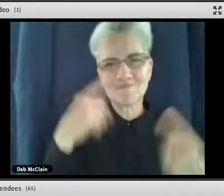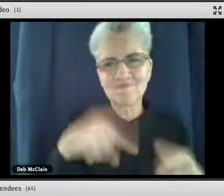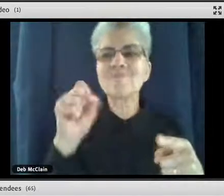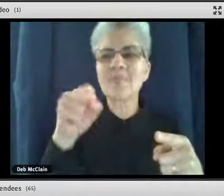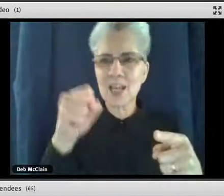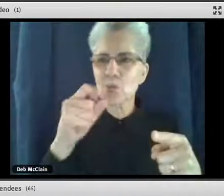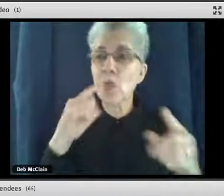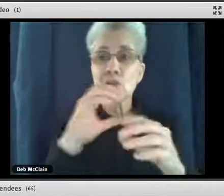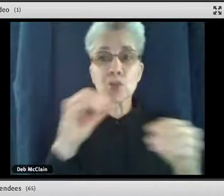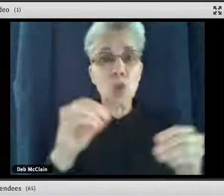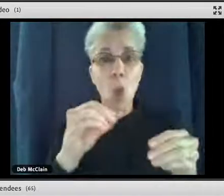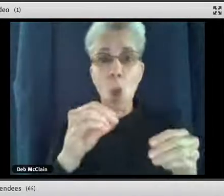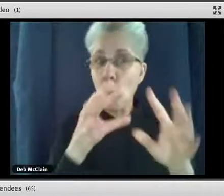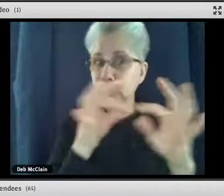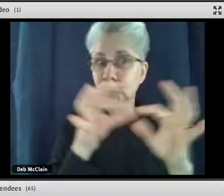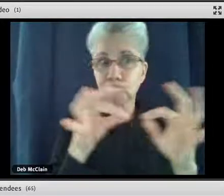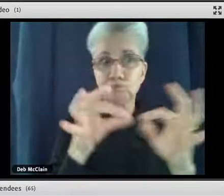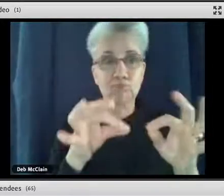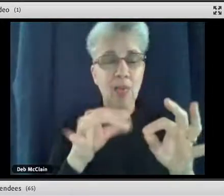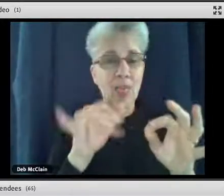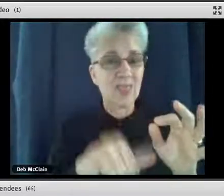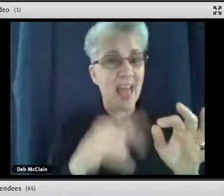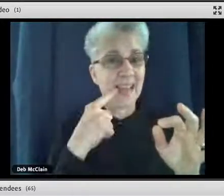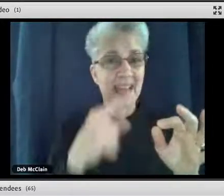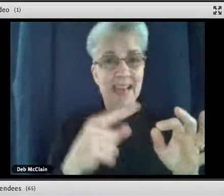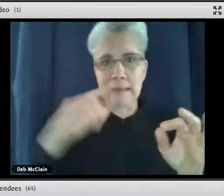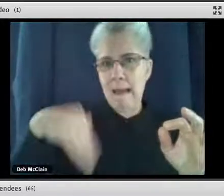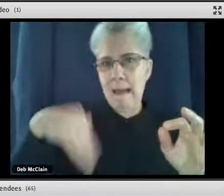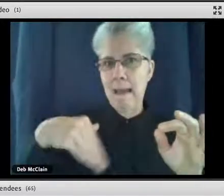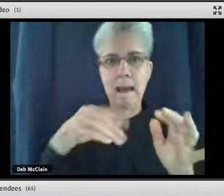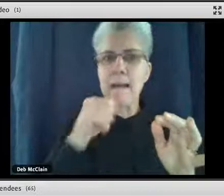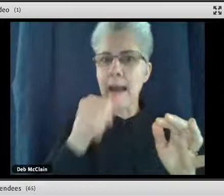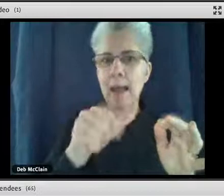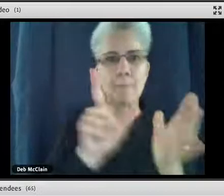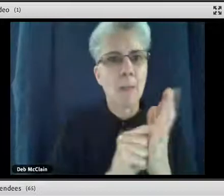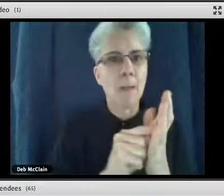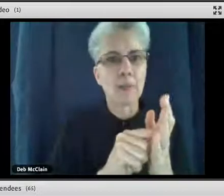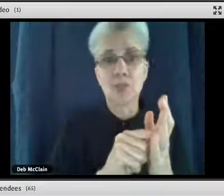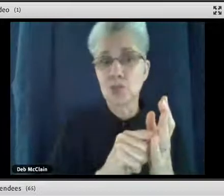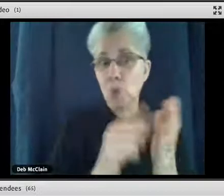Yeah, right, so there's no indication that this is like an unpublished resource.